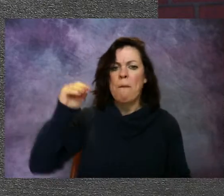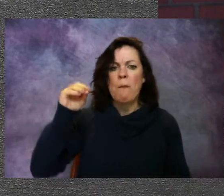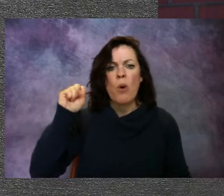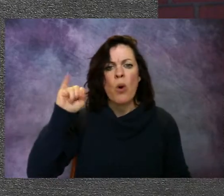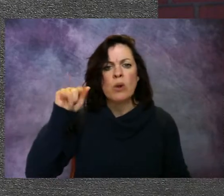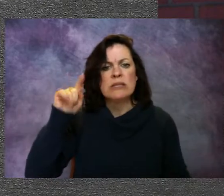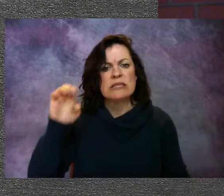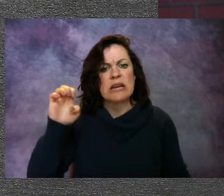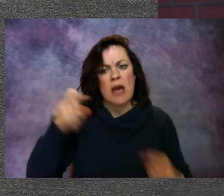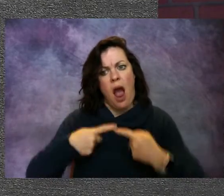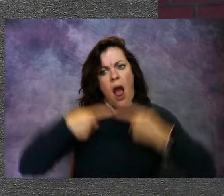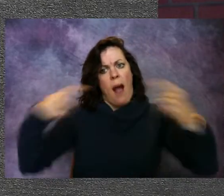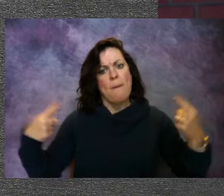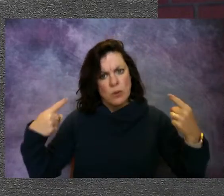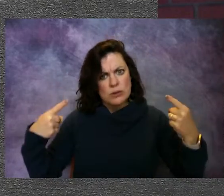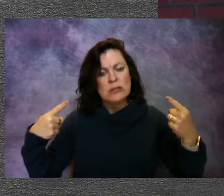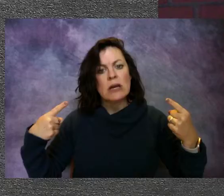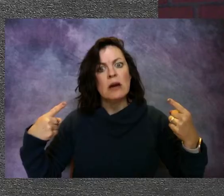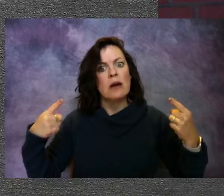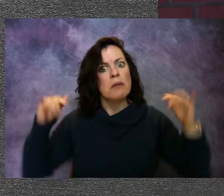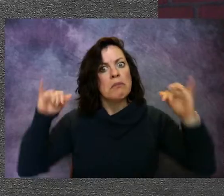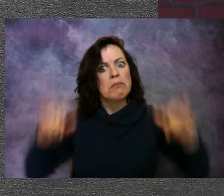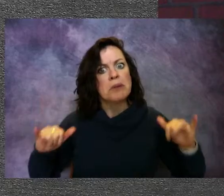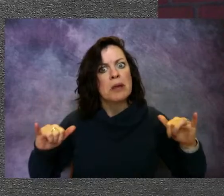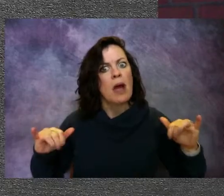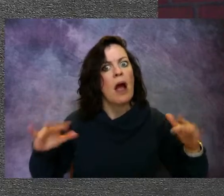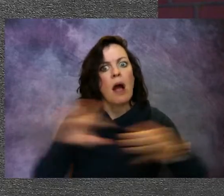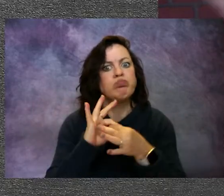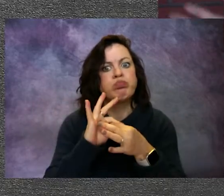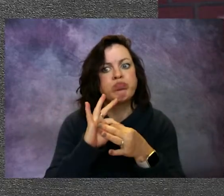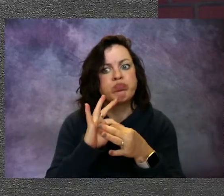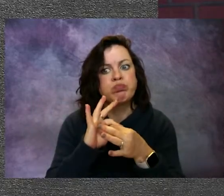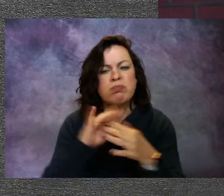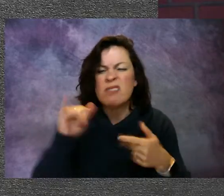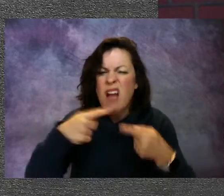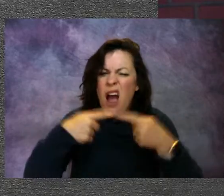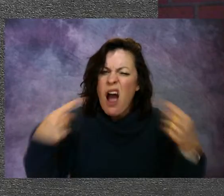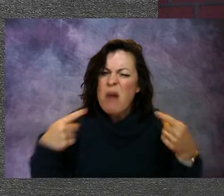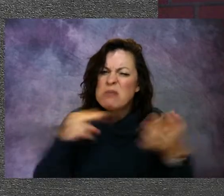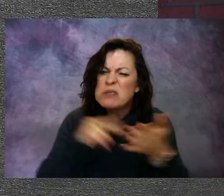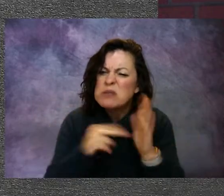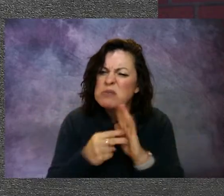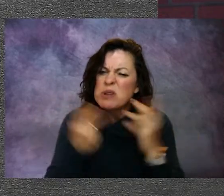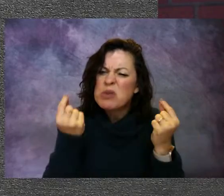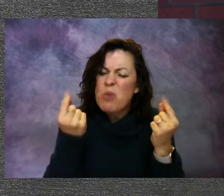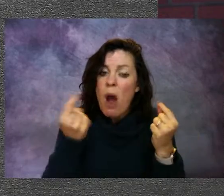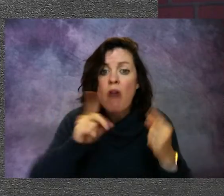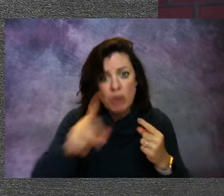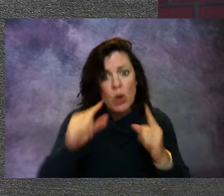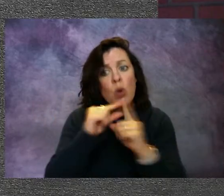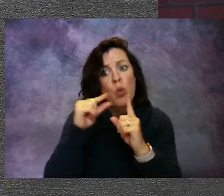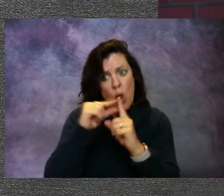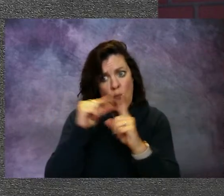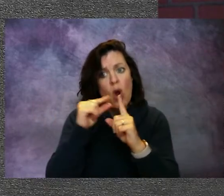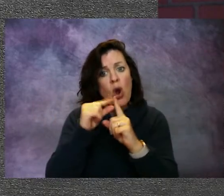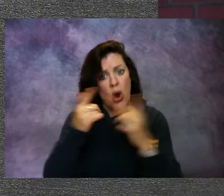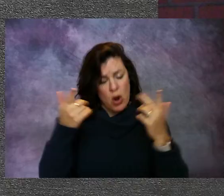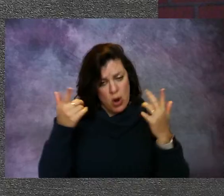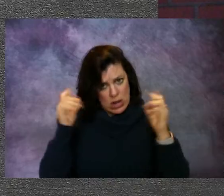Now, opposites are words that go together, but mean two different things,